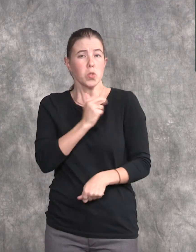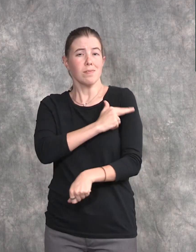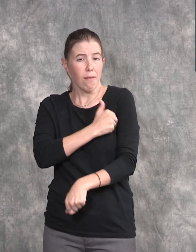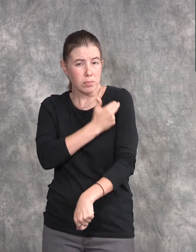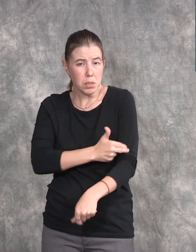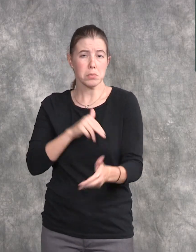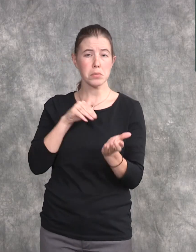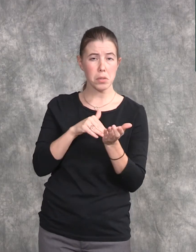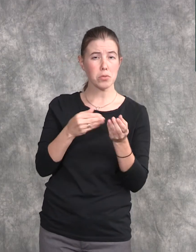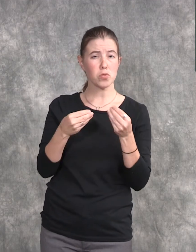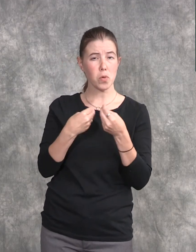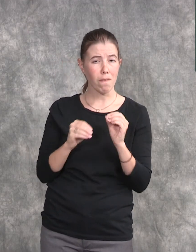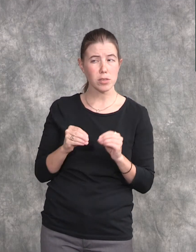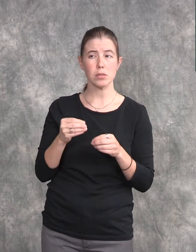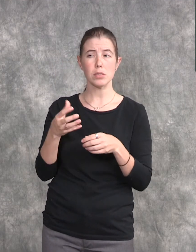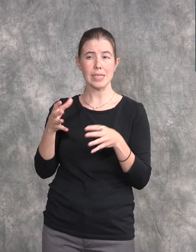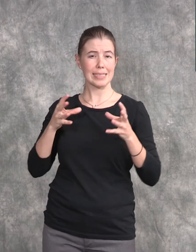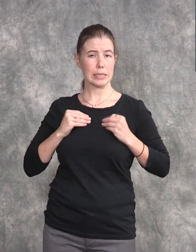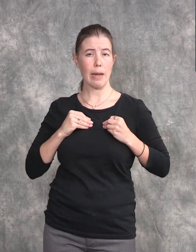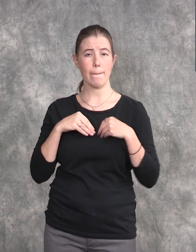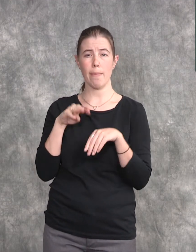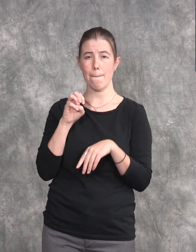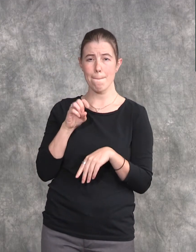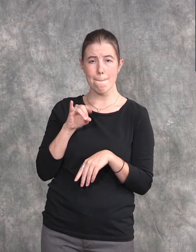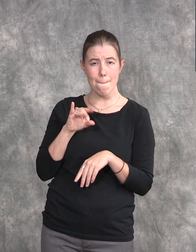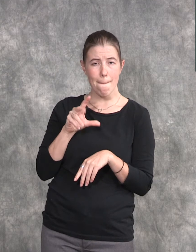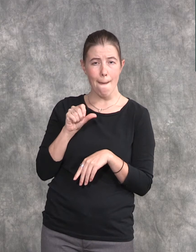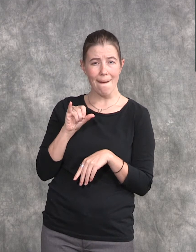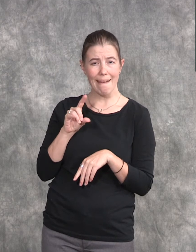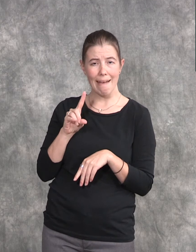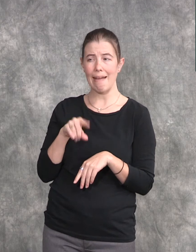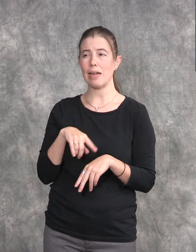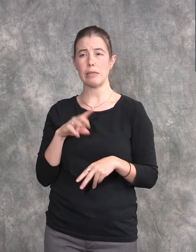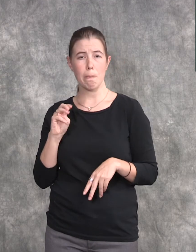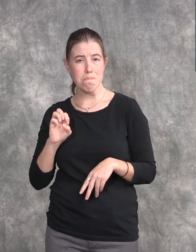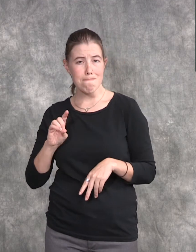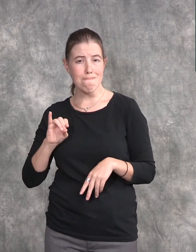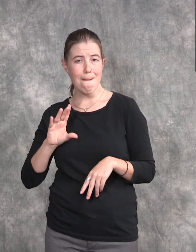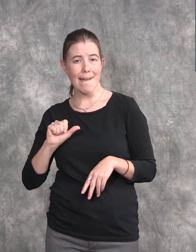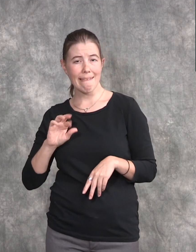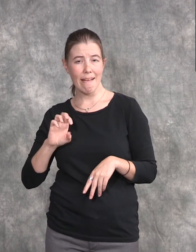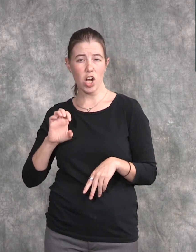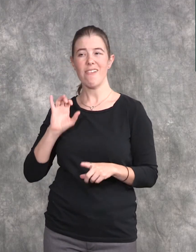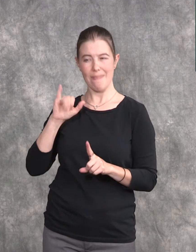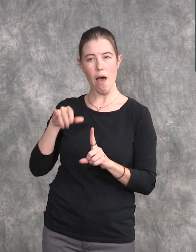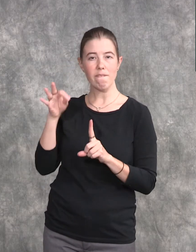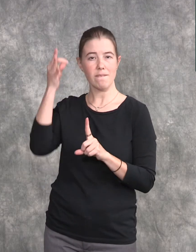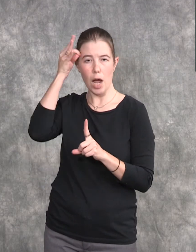Most hospitals, doctors offices accept Medicaid and Medicare,